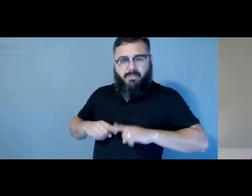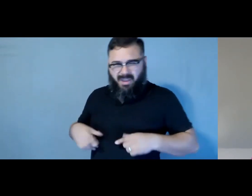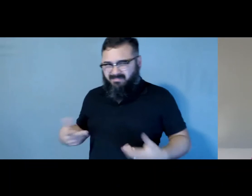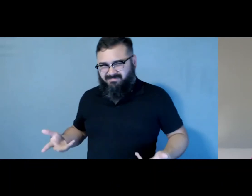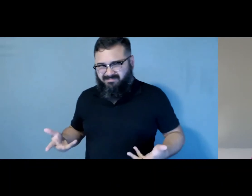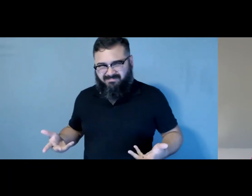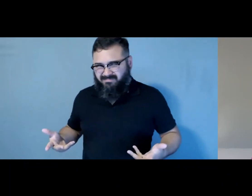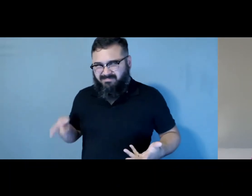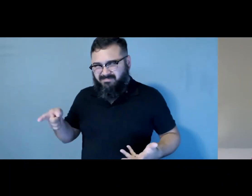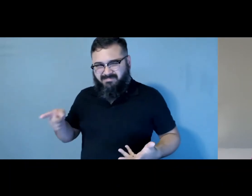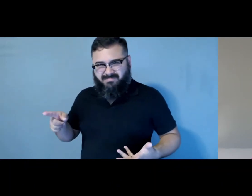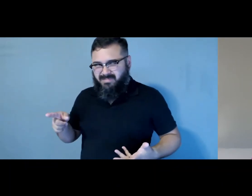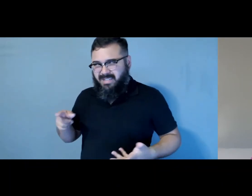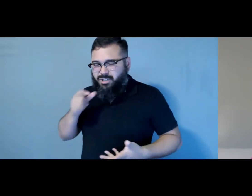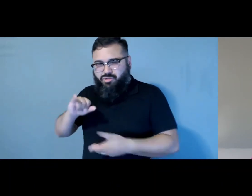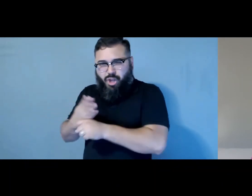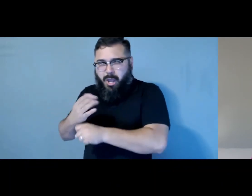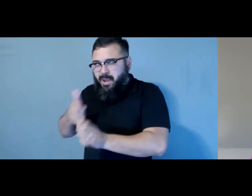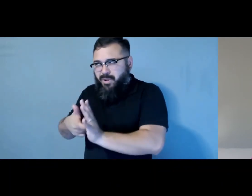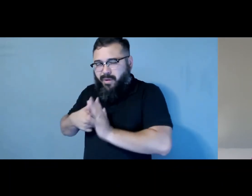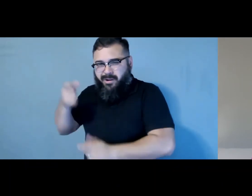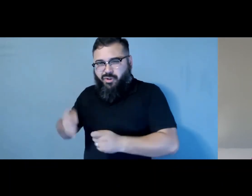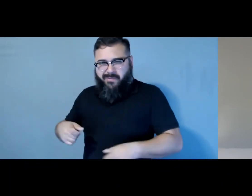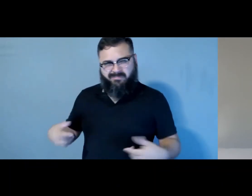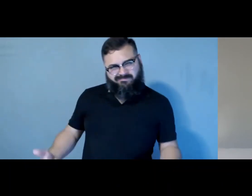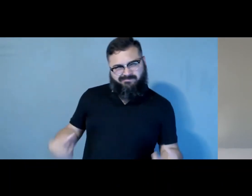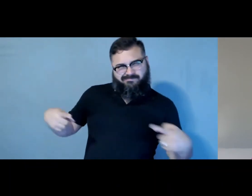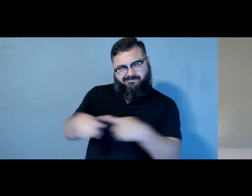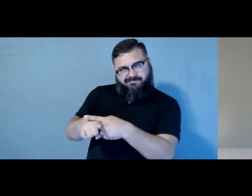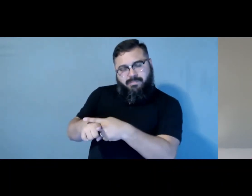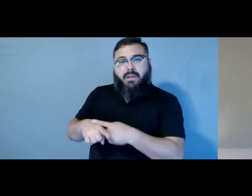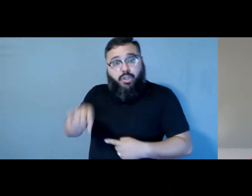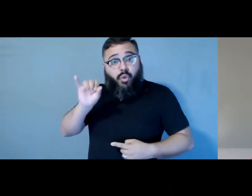that this relates to the job itself. And so that's something that we are interested in,